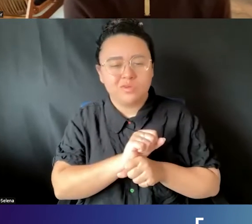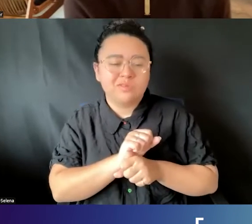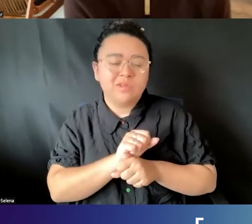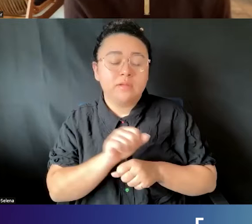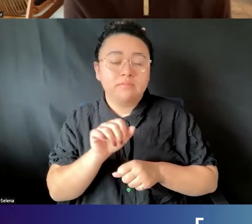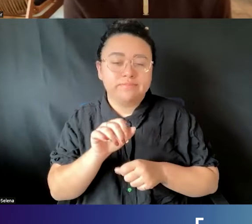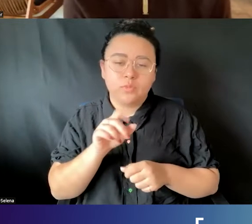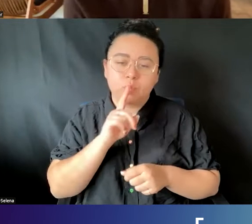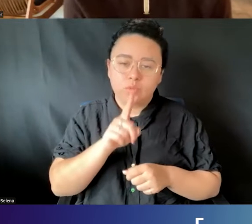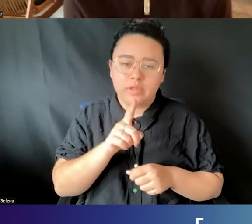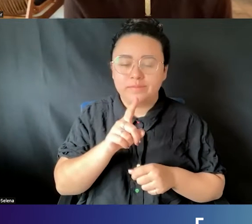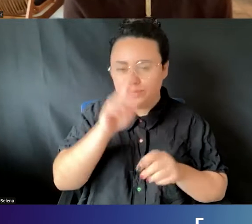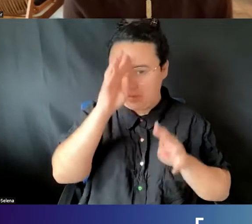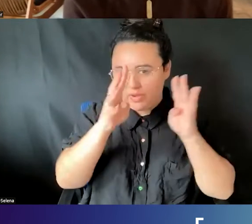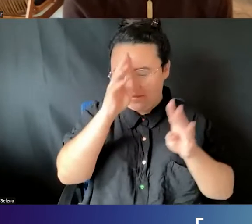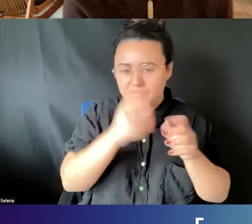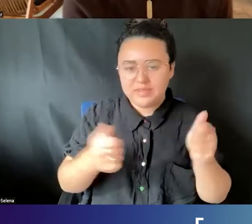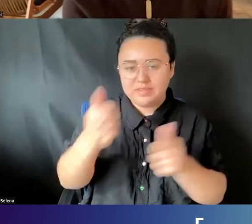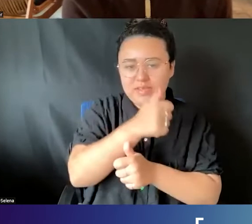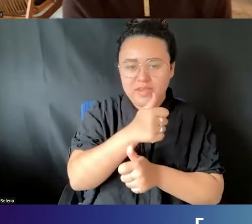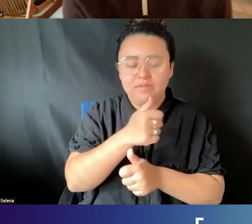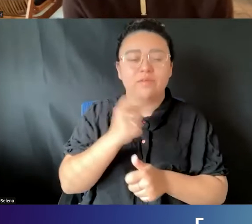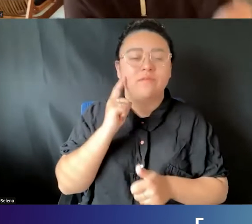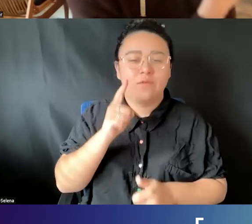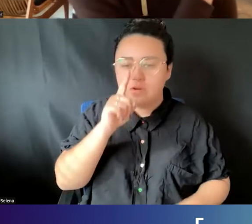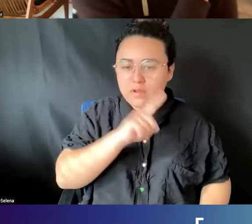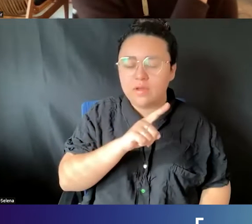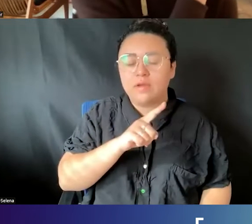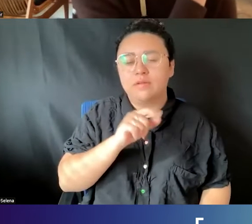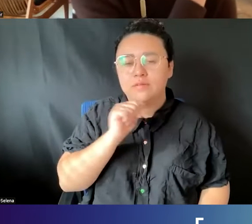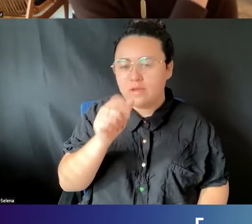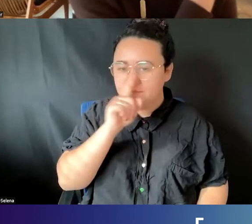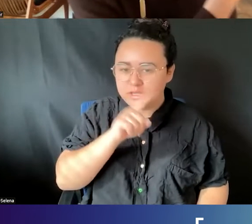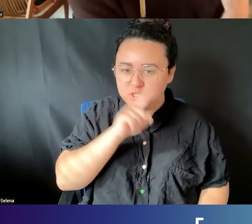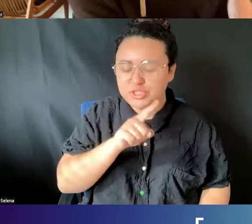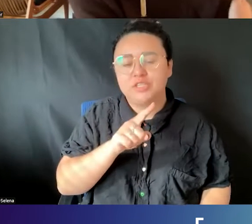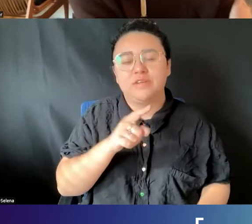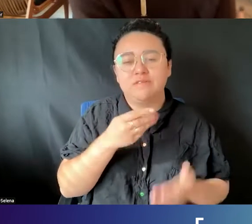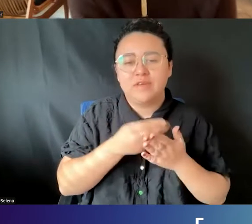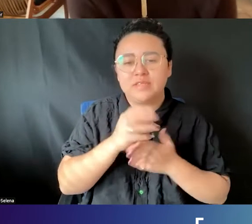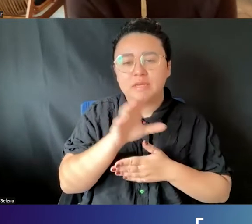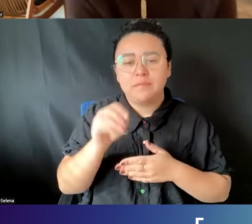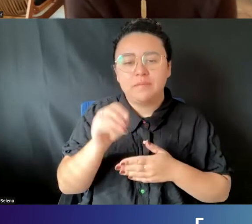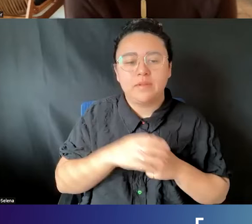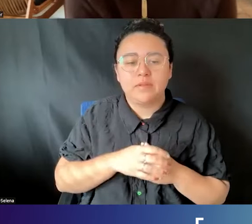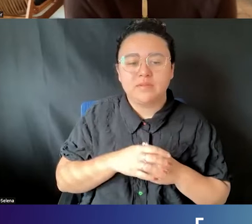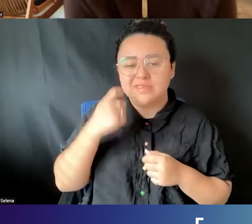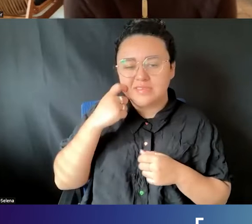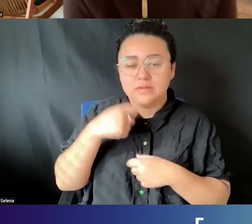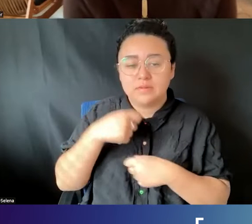executive within nonfiction production financing companies. Most recently, I produced Iliana Sosa, the debut feature,